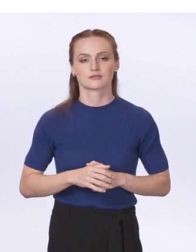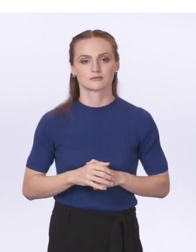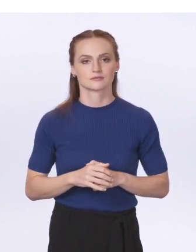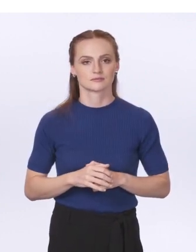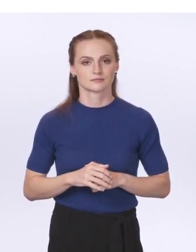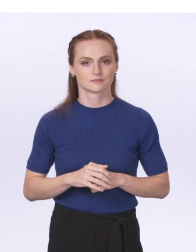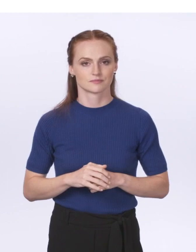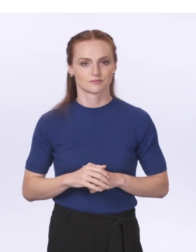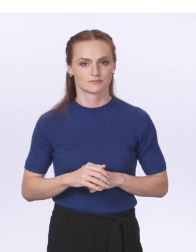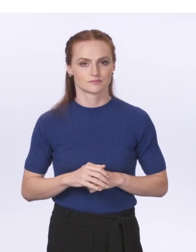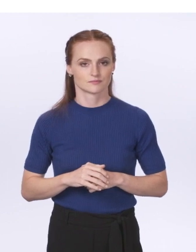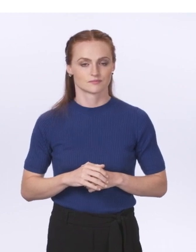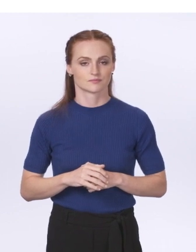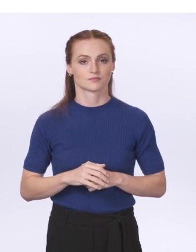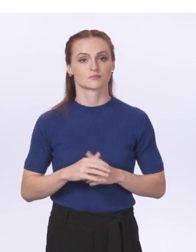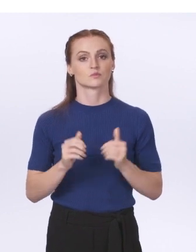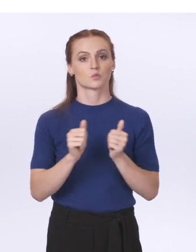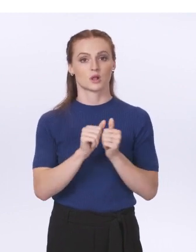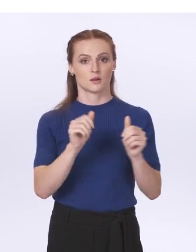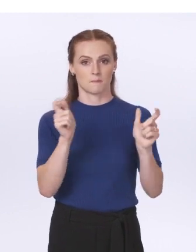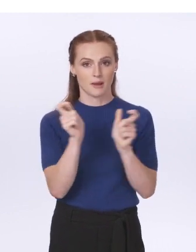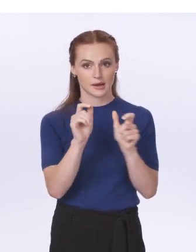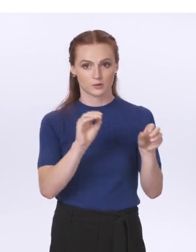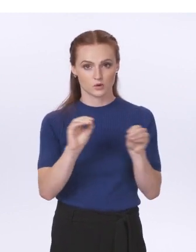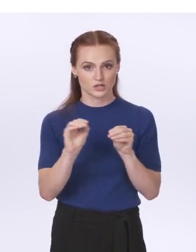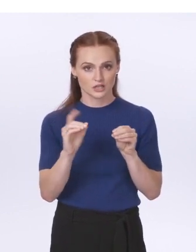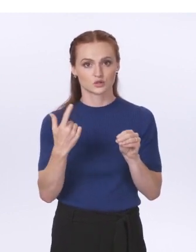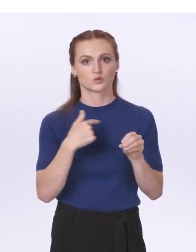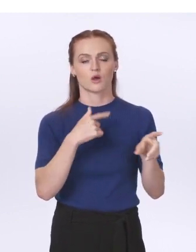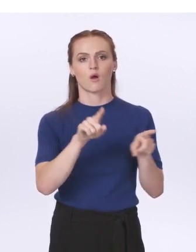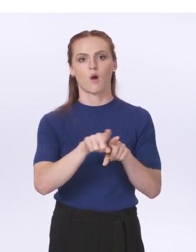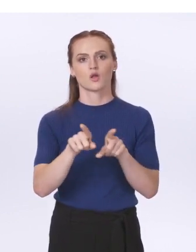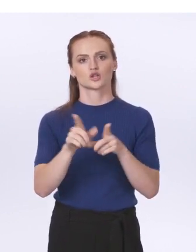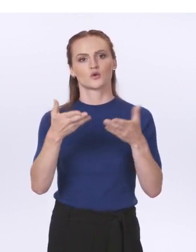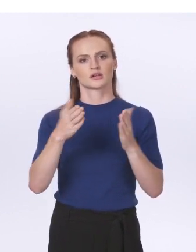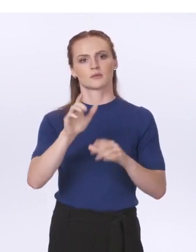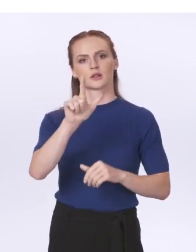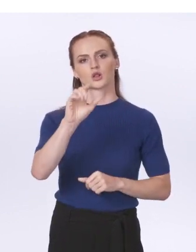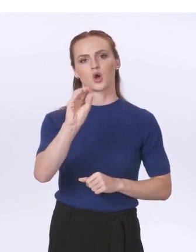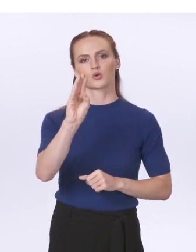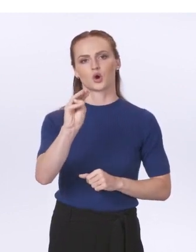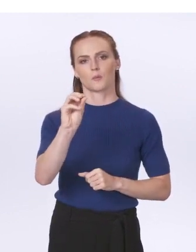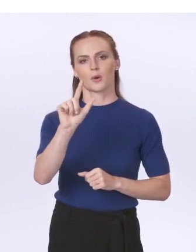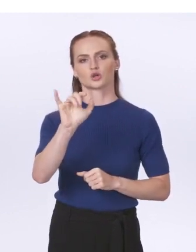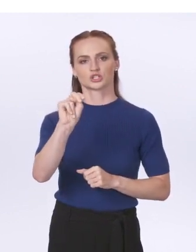In fact, with micro gestures, we’re also enabling locomotion in immersive 3D environments,